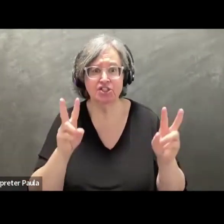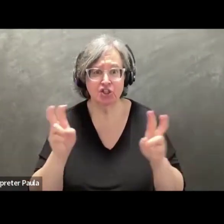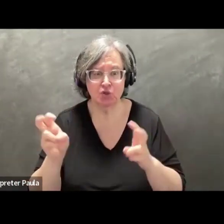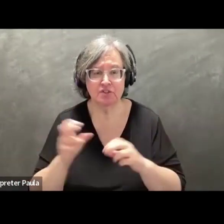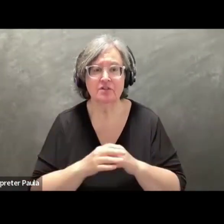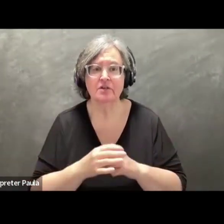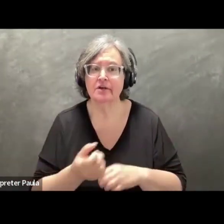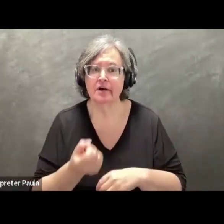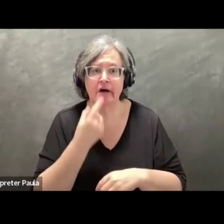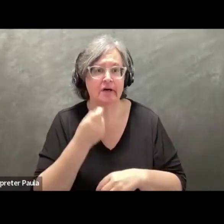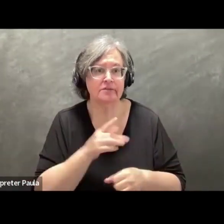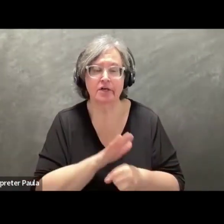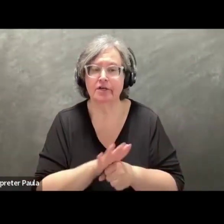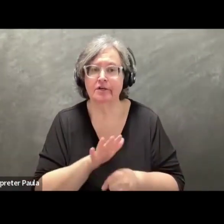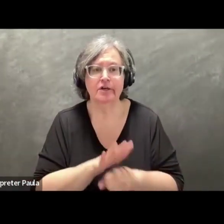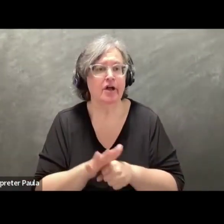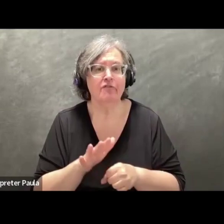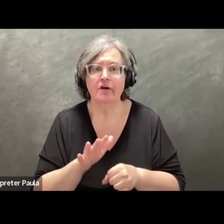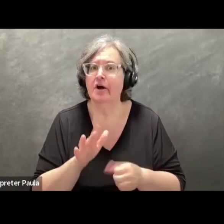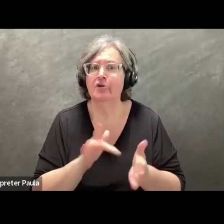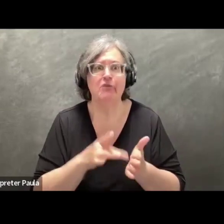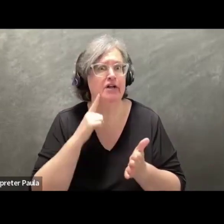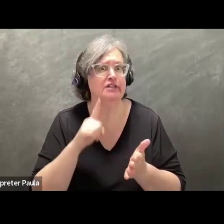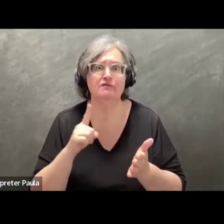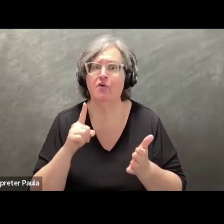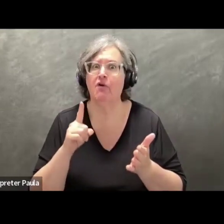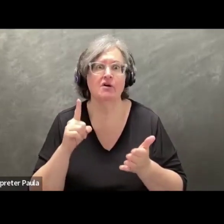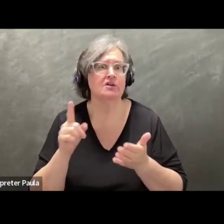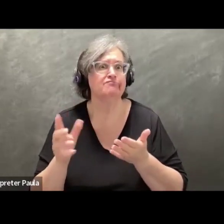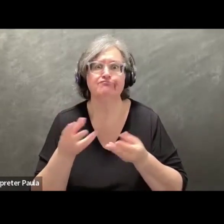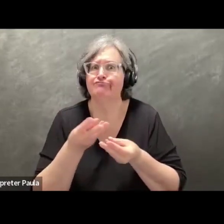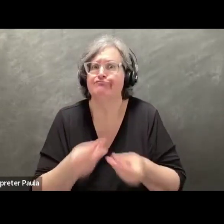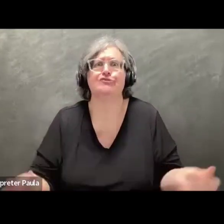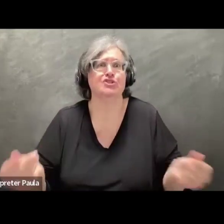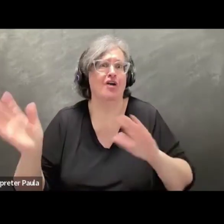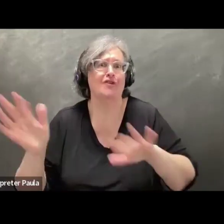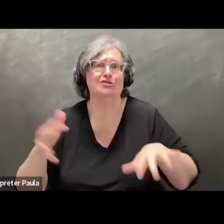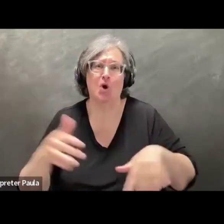medicine to calm a storm. I have cancer, two different types, so